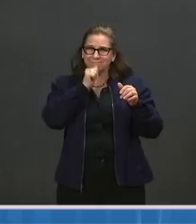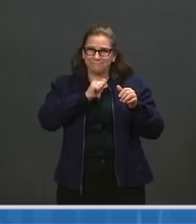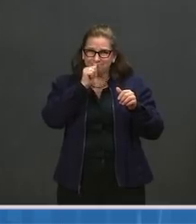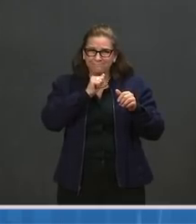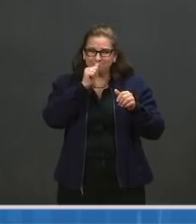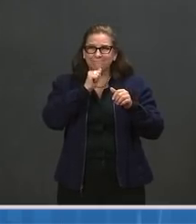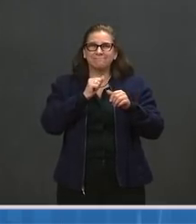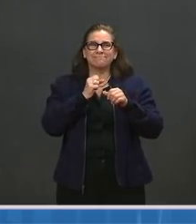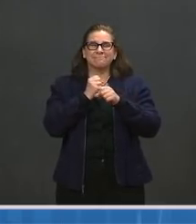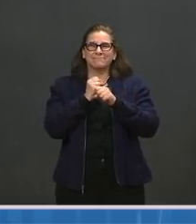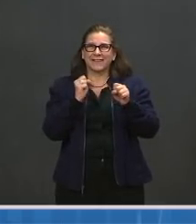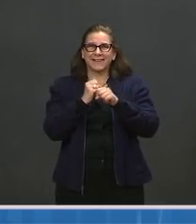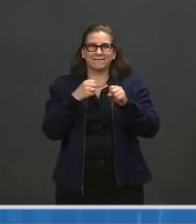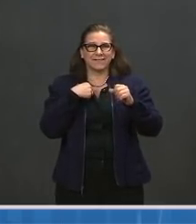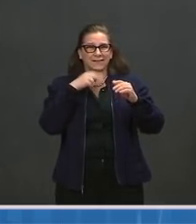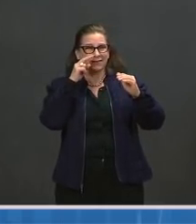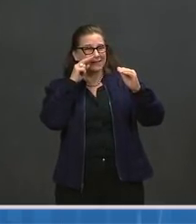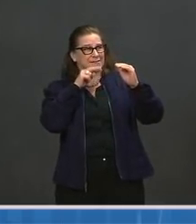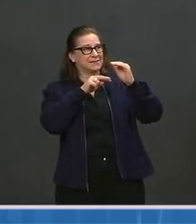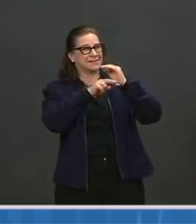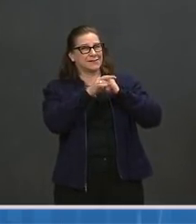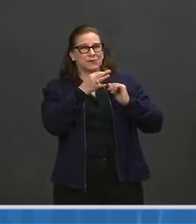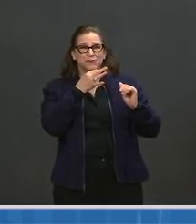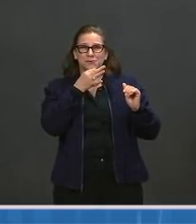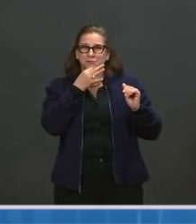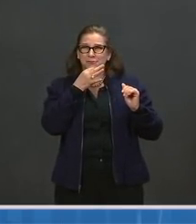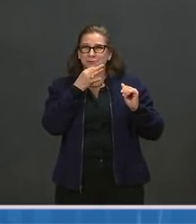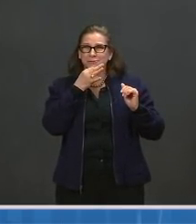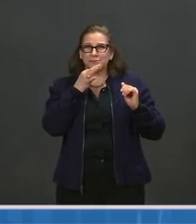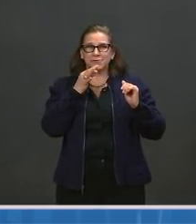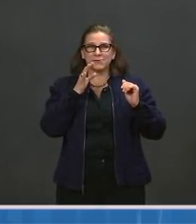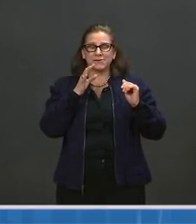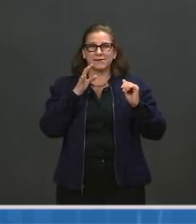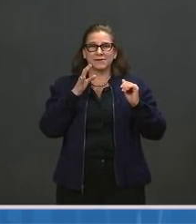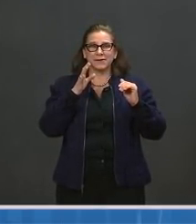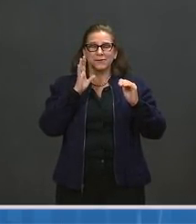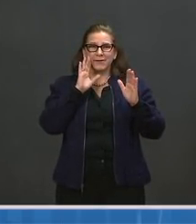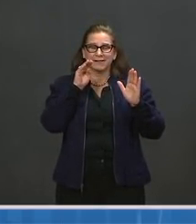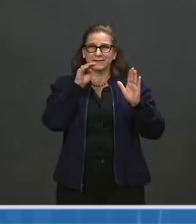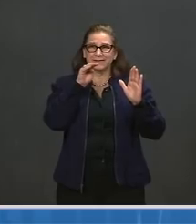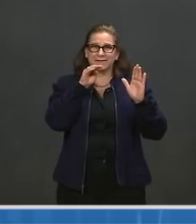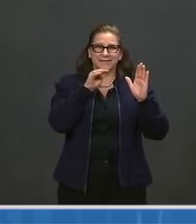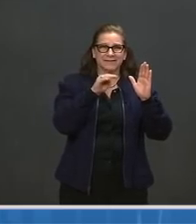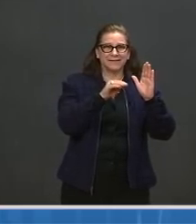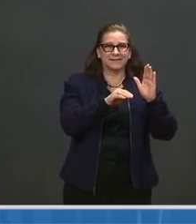must decide which path we are going to take. We must act now. And I am worried that